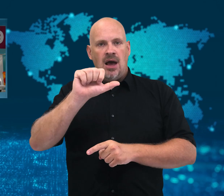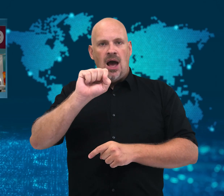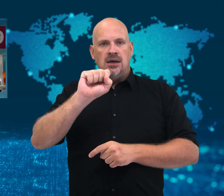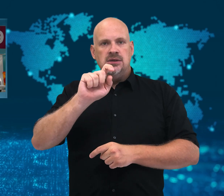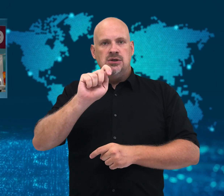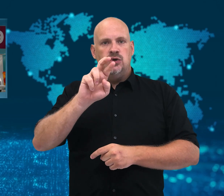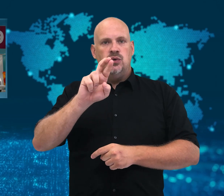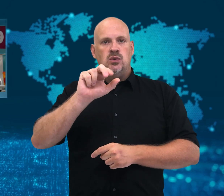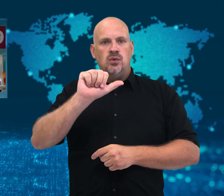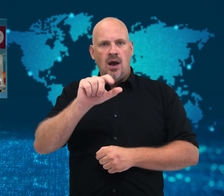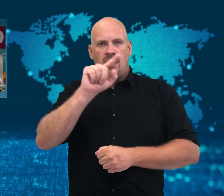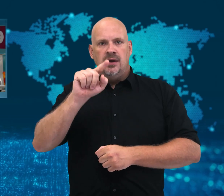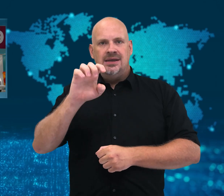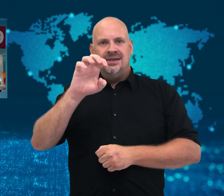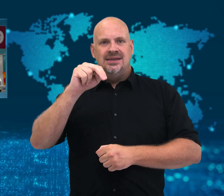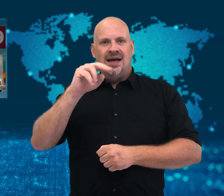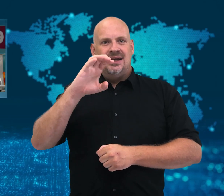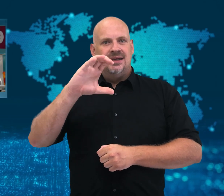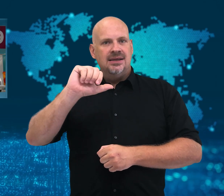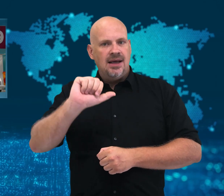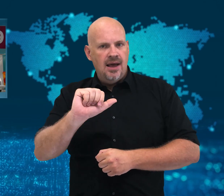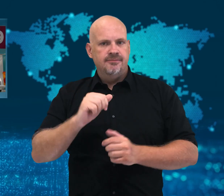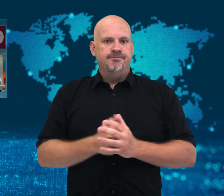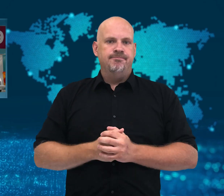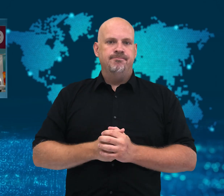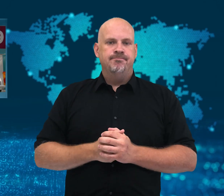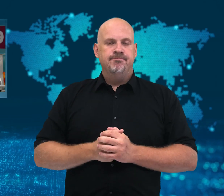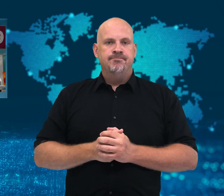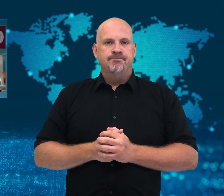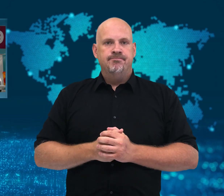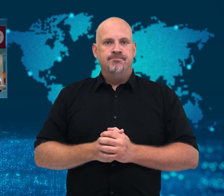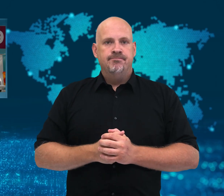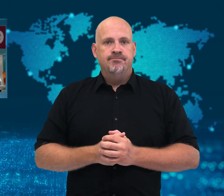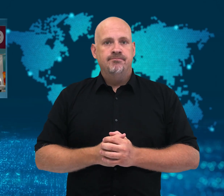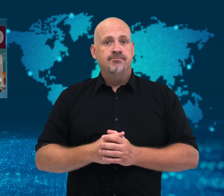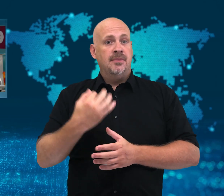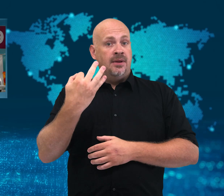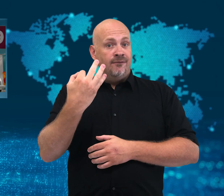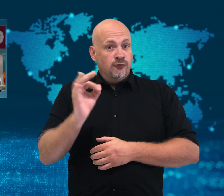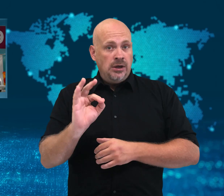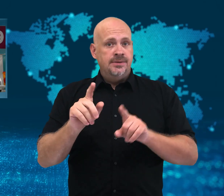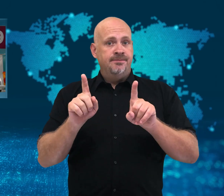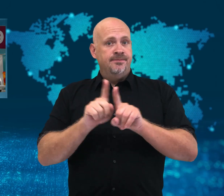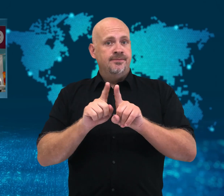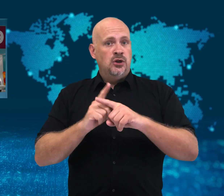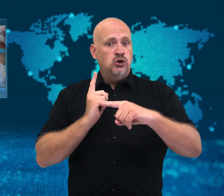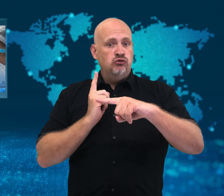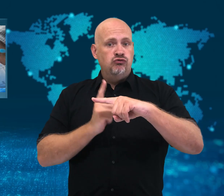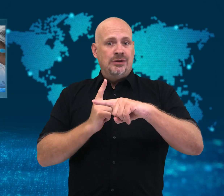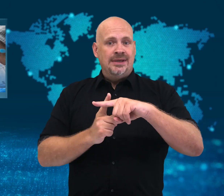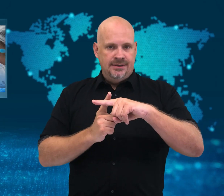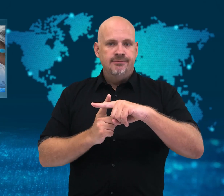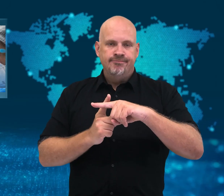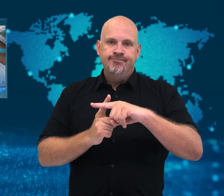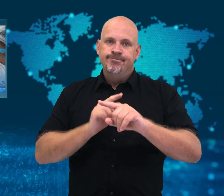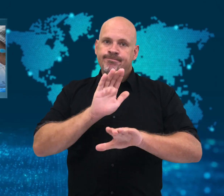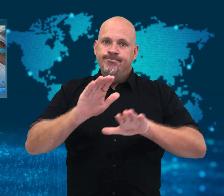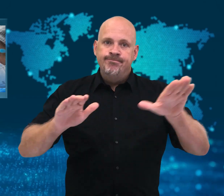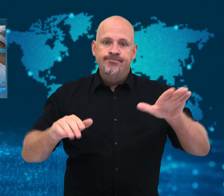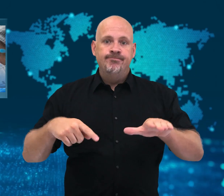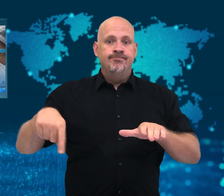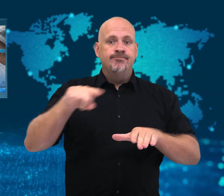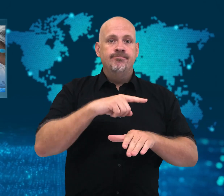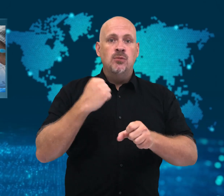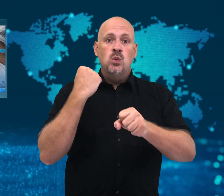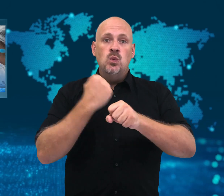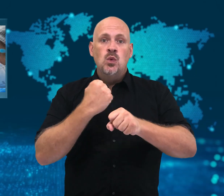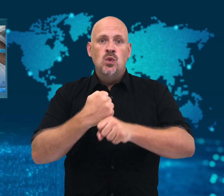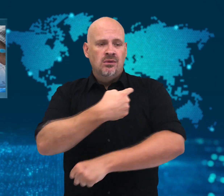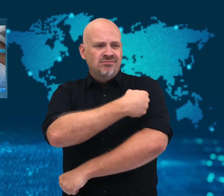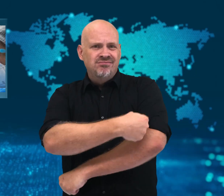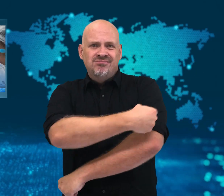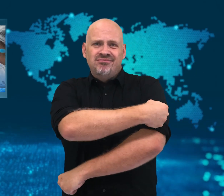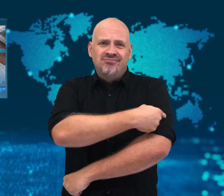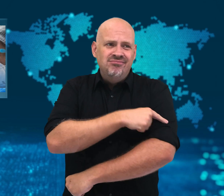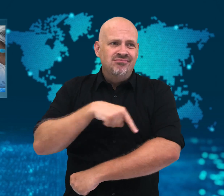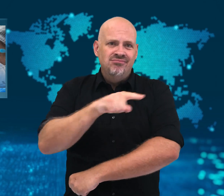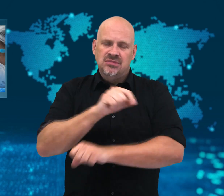France and Greece are requiring vaccinations of all healthcare staff.